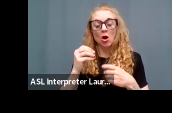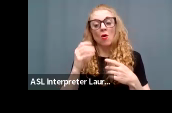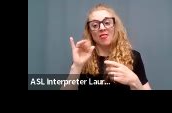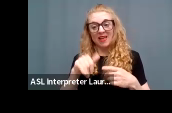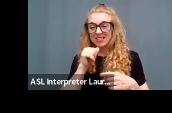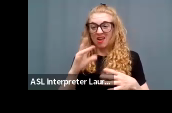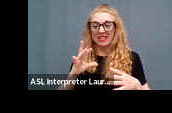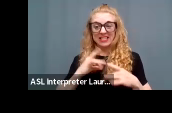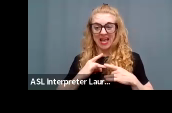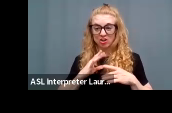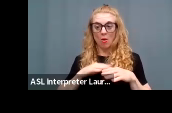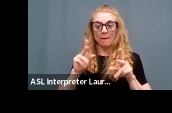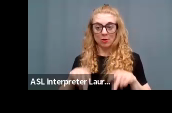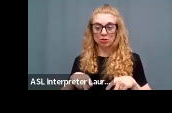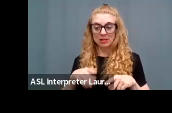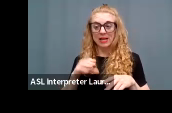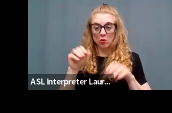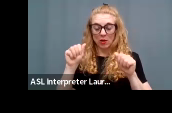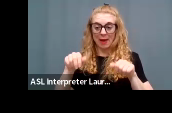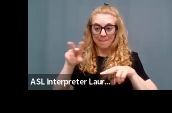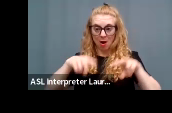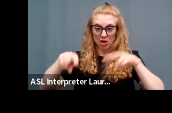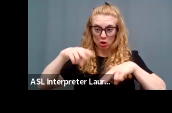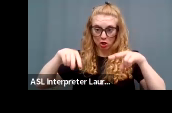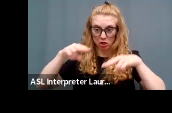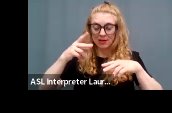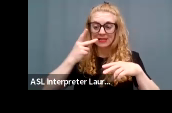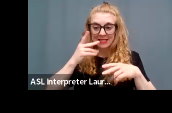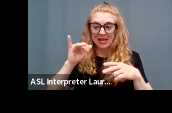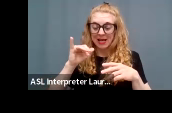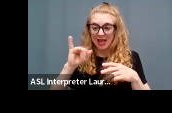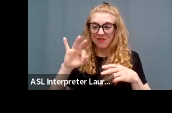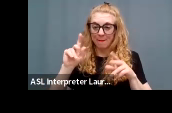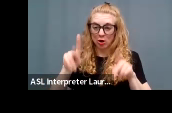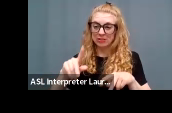person and being able to just Monitor and see see that this person has fallen and we can set off an